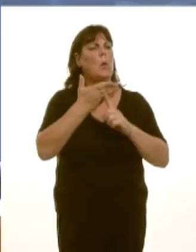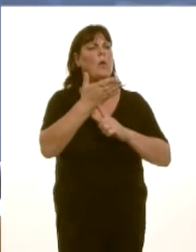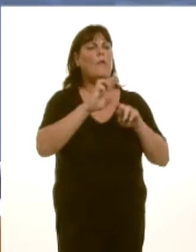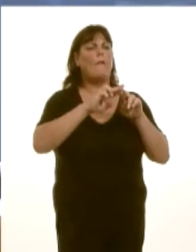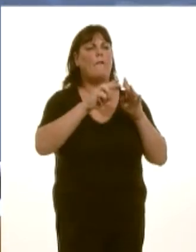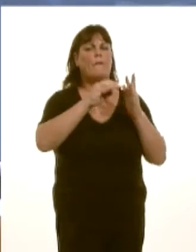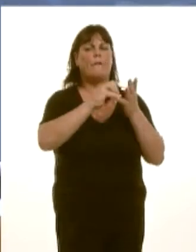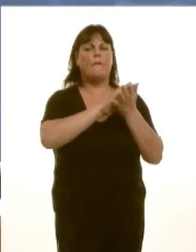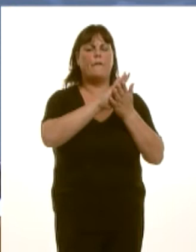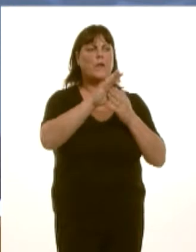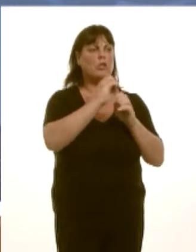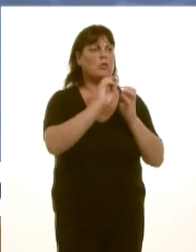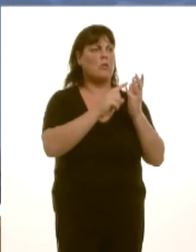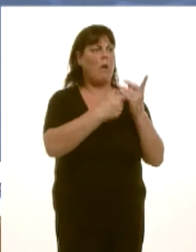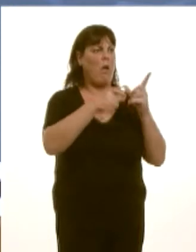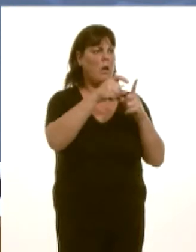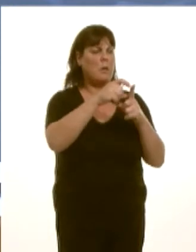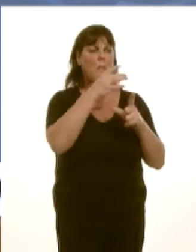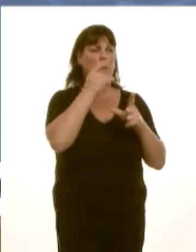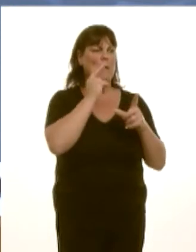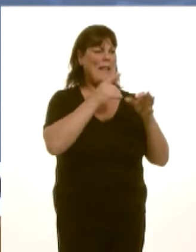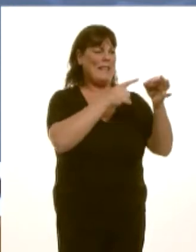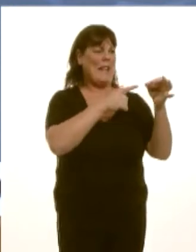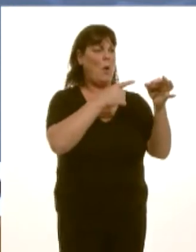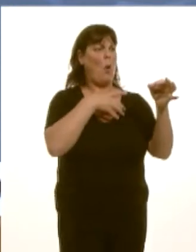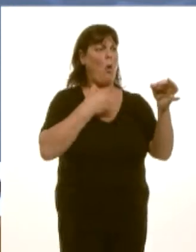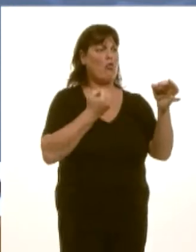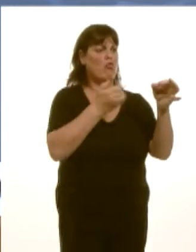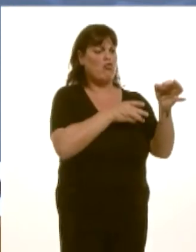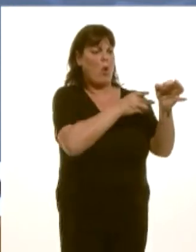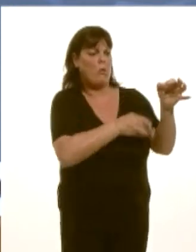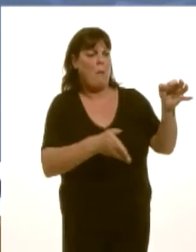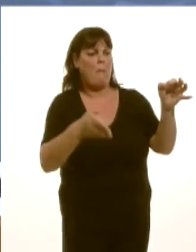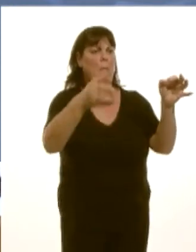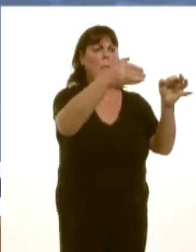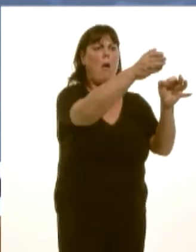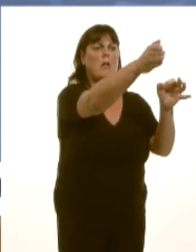for a bypass to alleviate some of the traffic problems on the approach to the town from Cardigan.